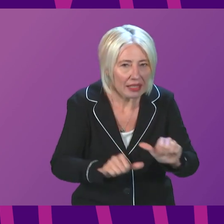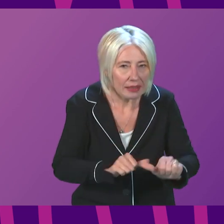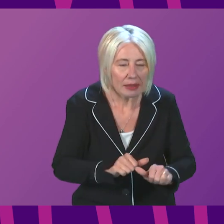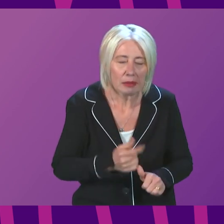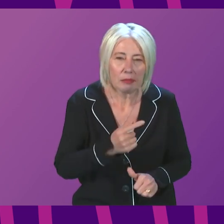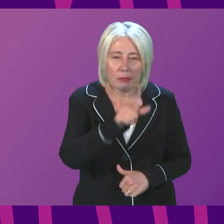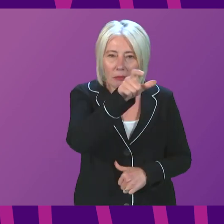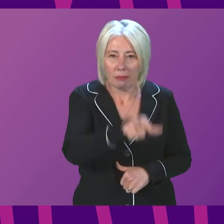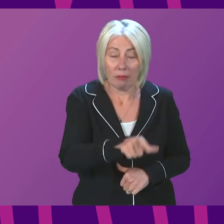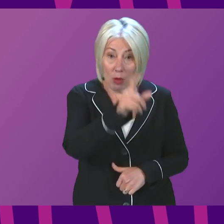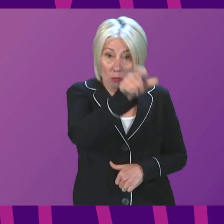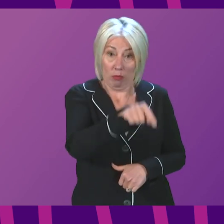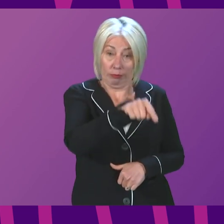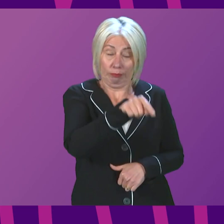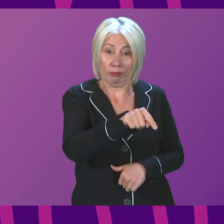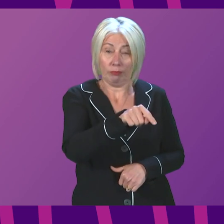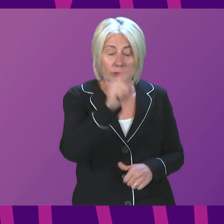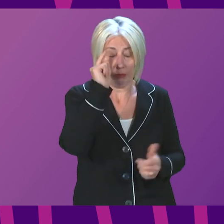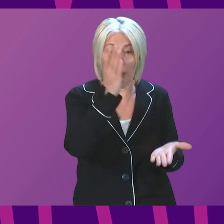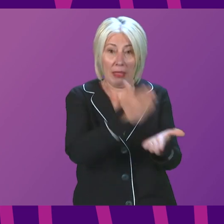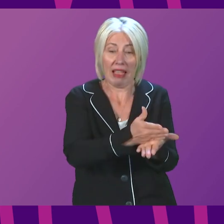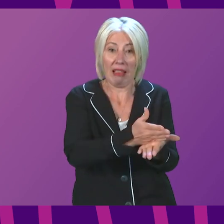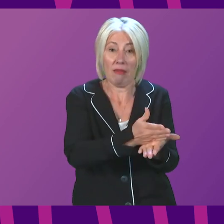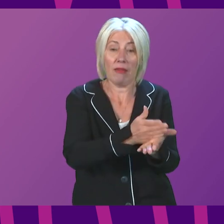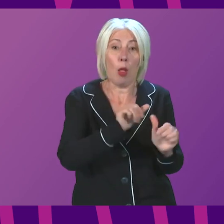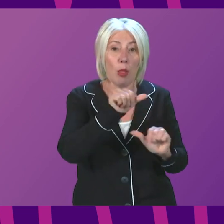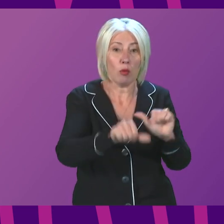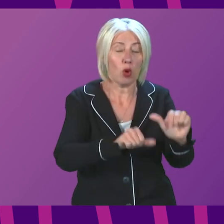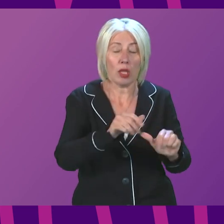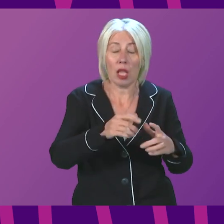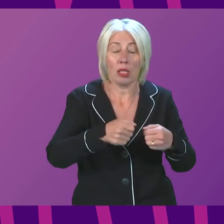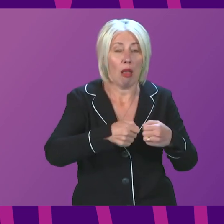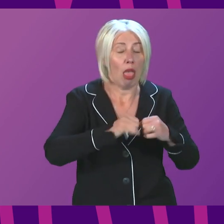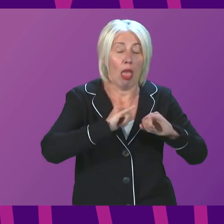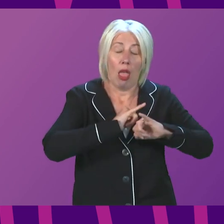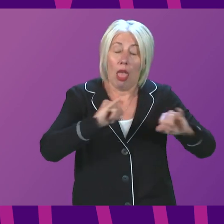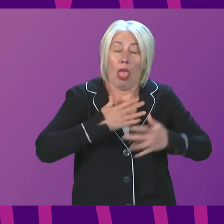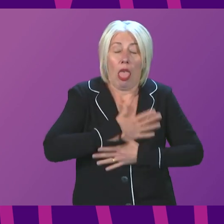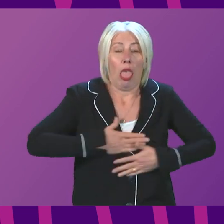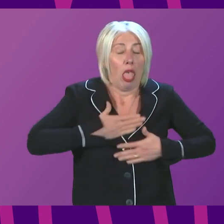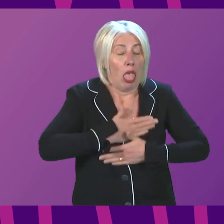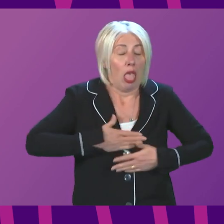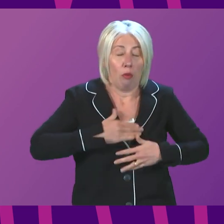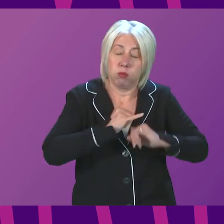Indeed, the victim in the case believes that the process exacerbated the trauma that they experienced.